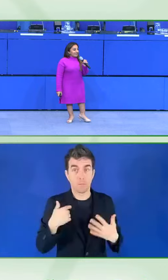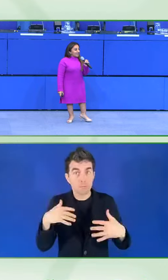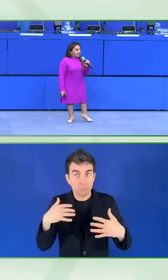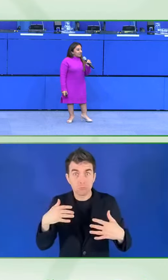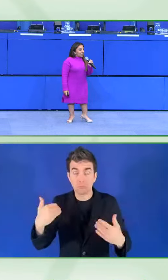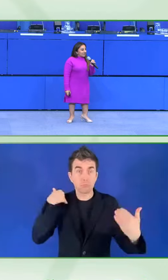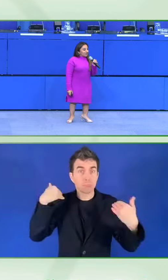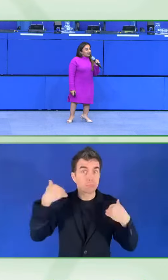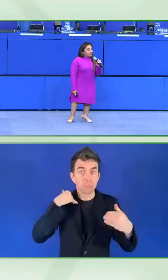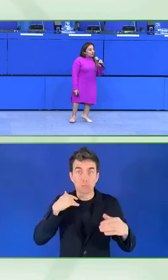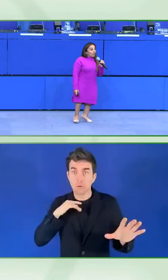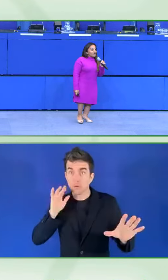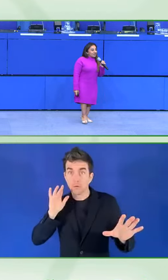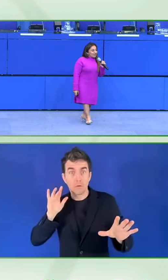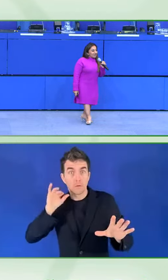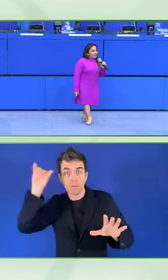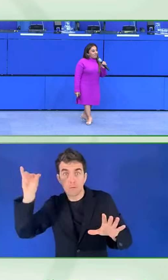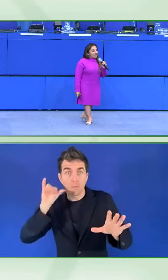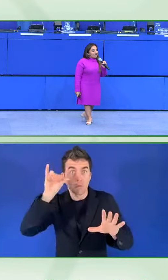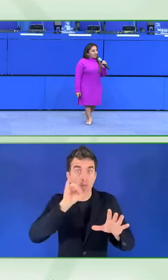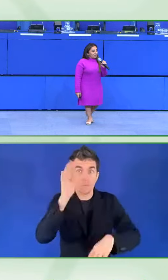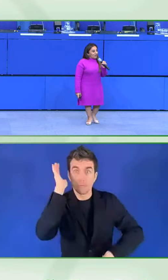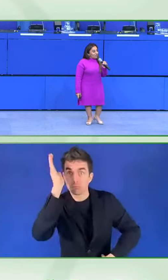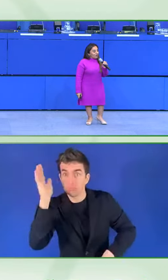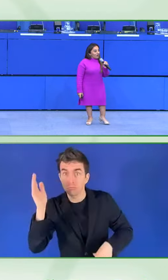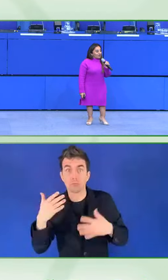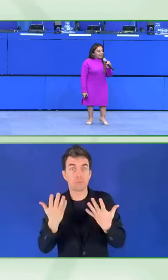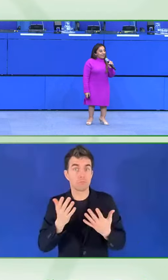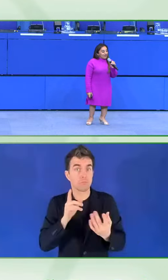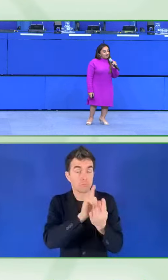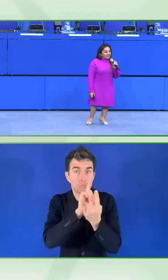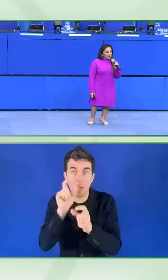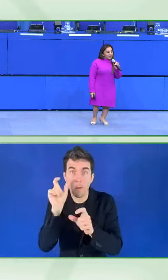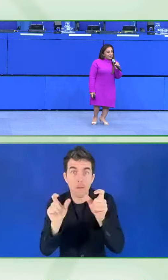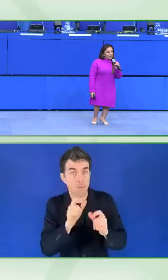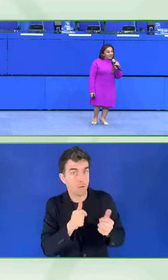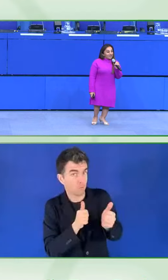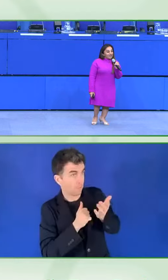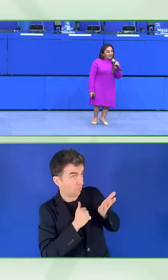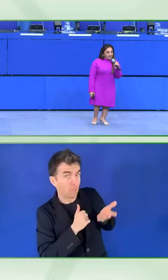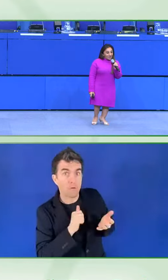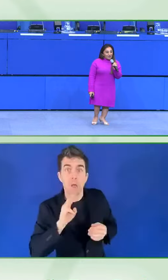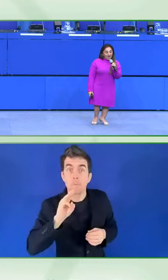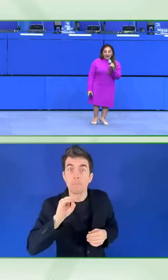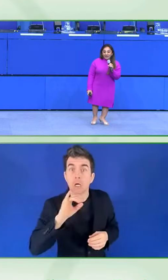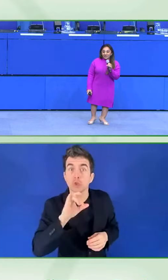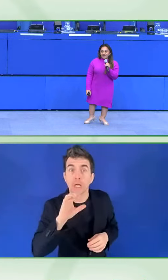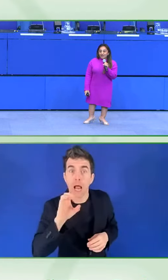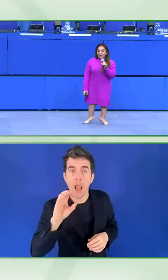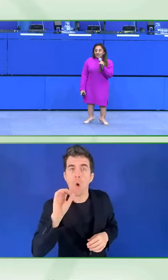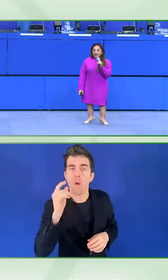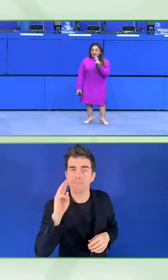I wish I could stand here and say it is different now, the fact remains, disabled people are